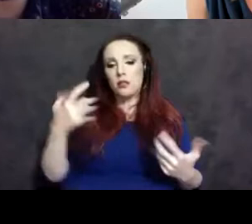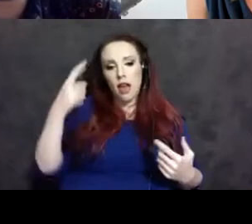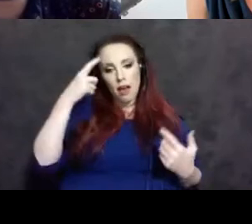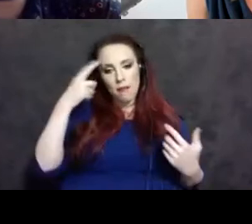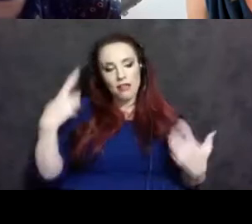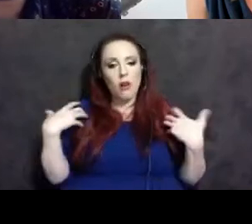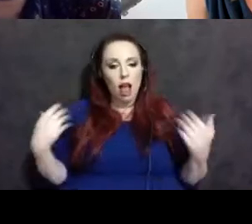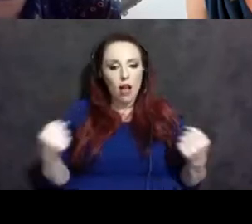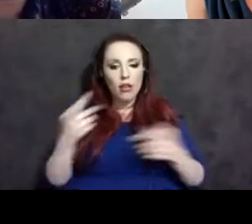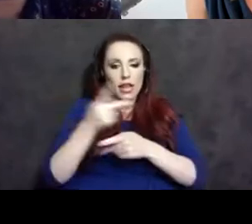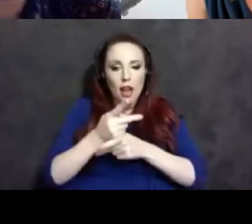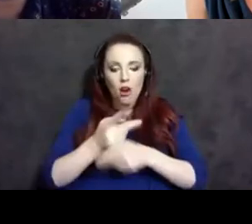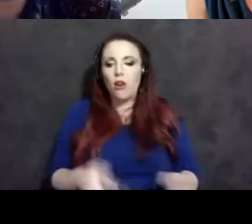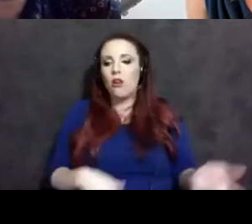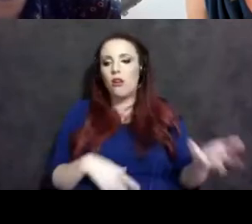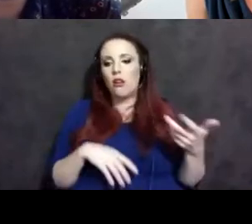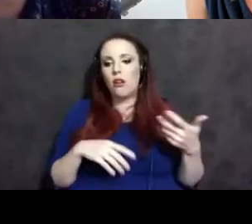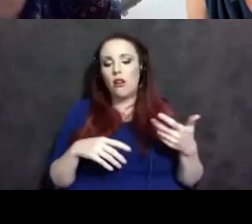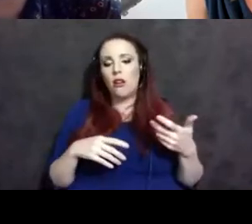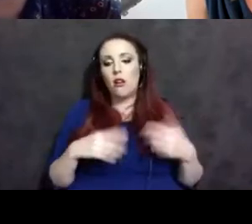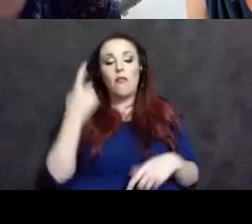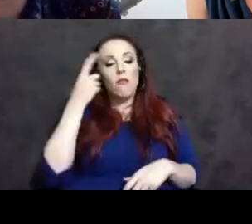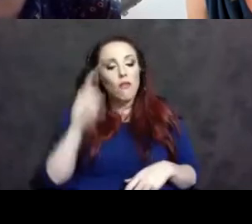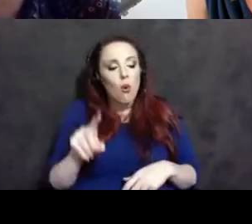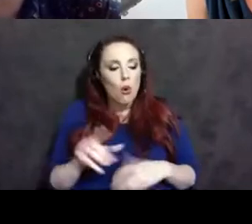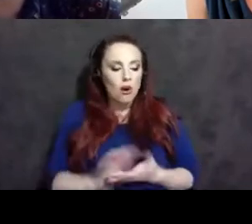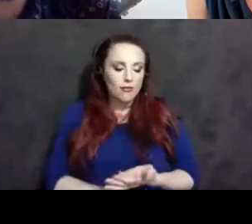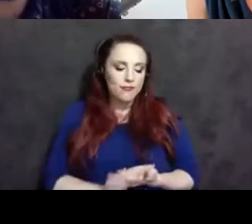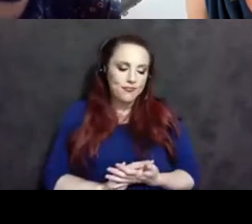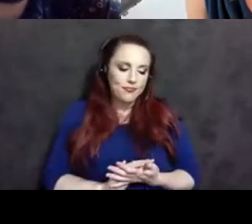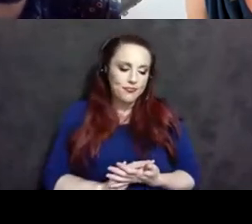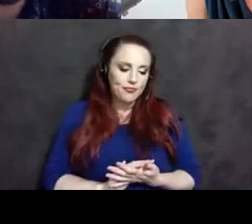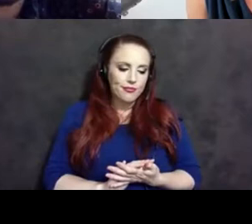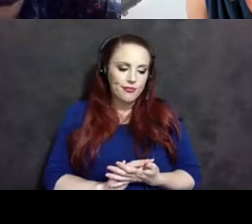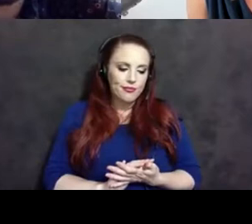care for underserved communities.